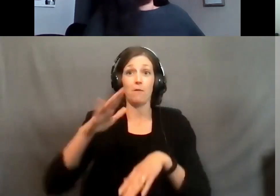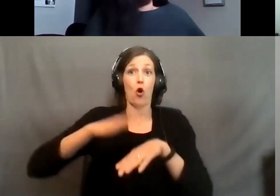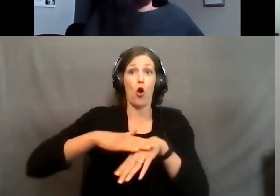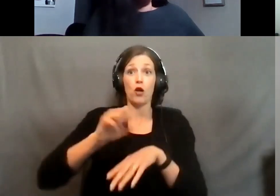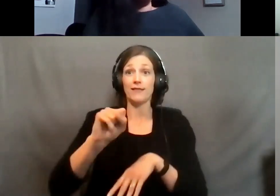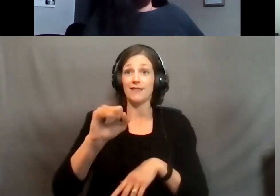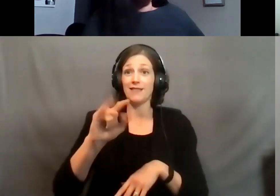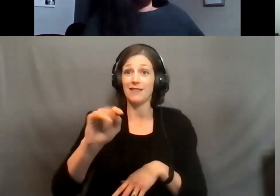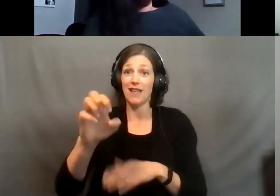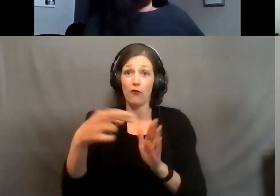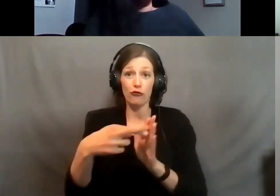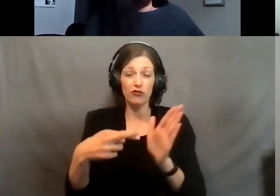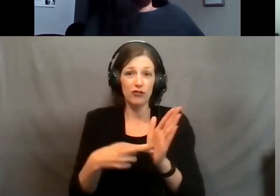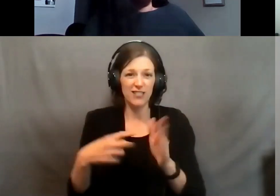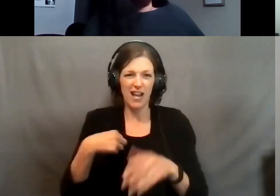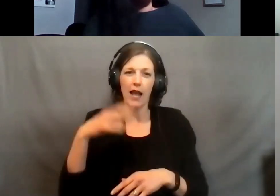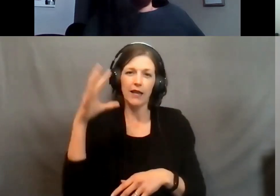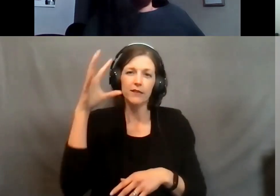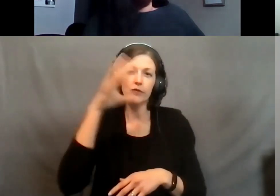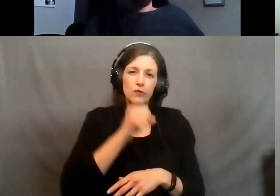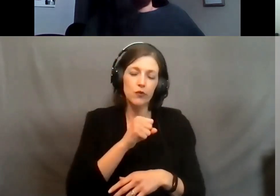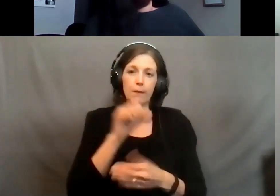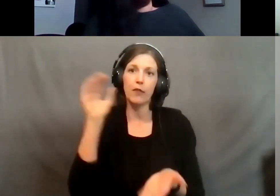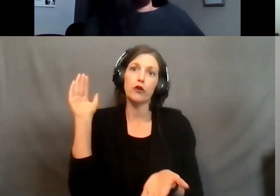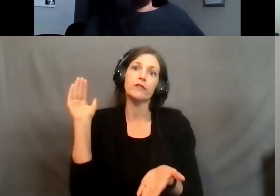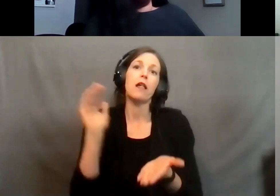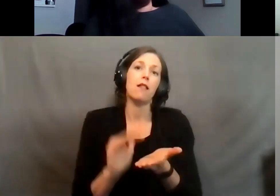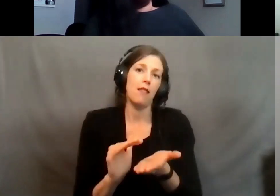13:10:51 , which I assume there are less among you